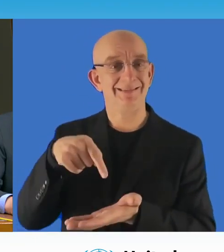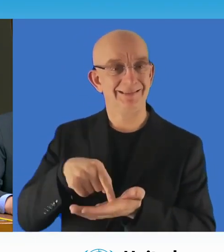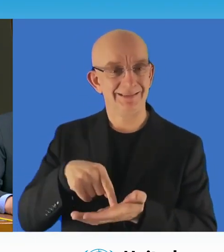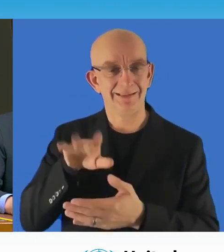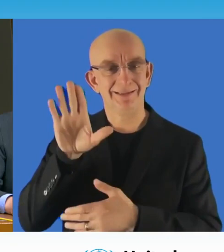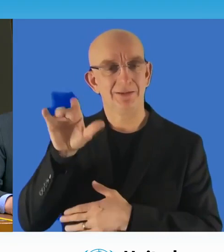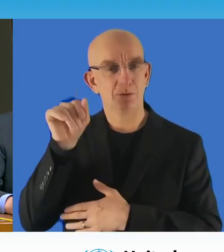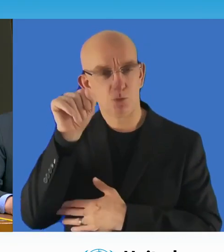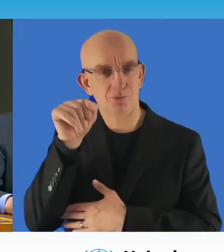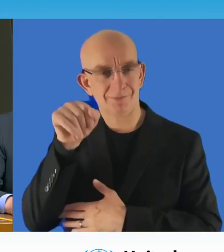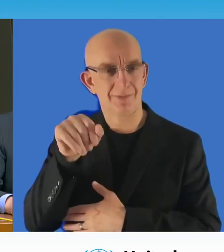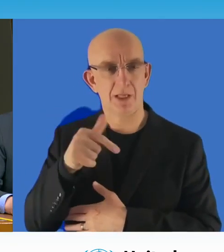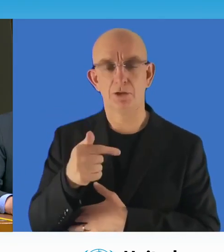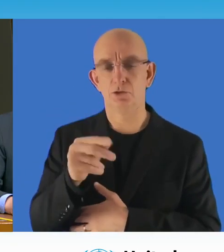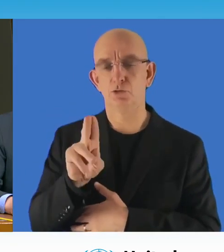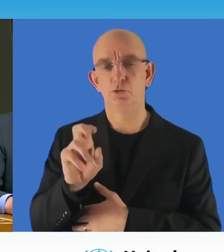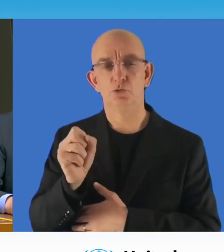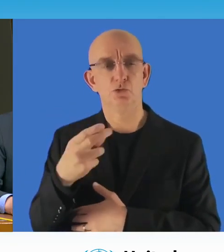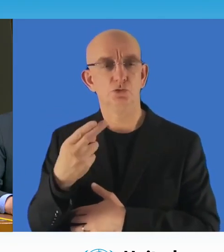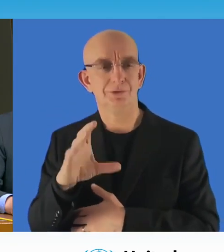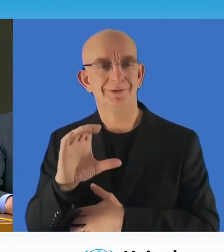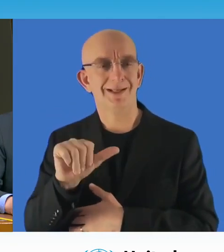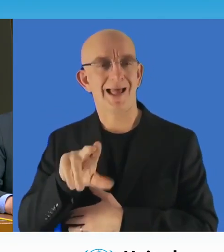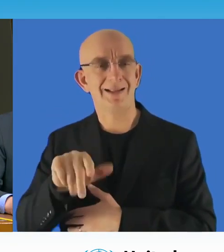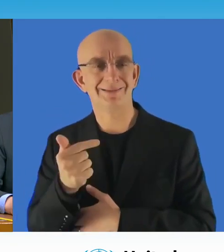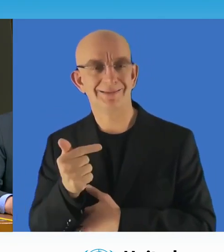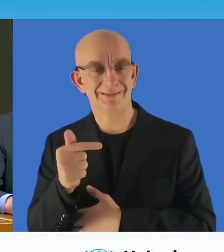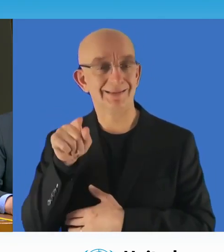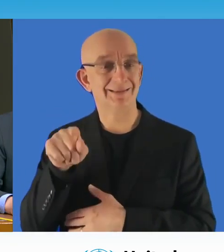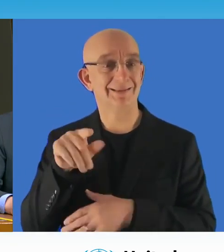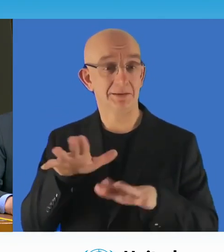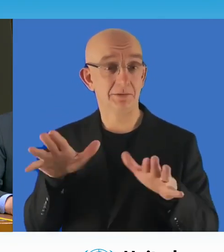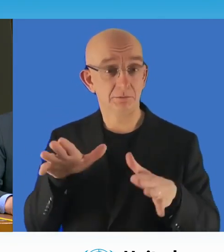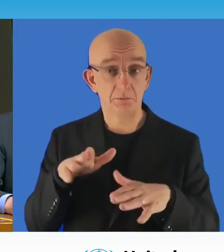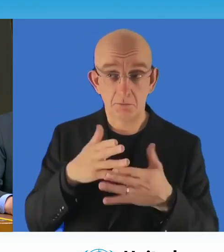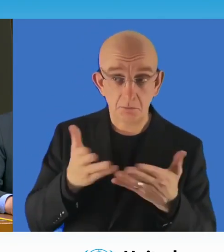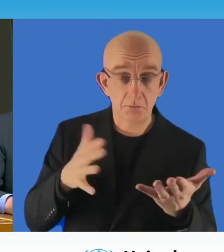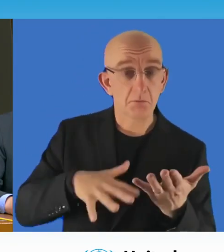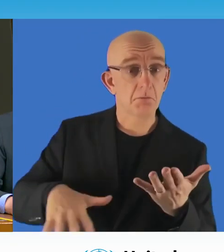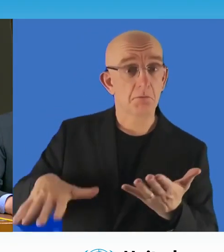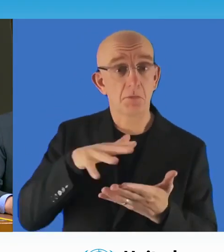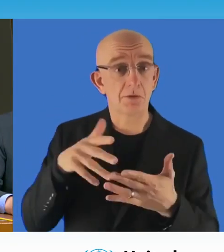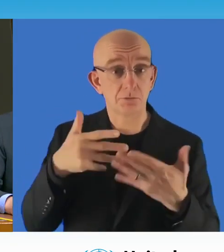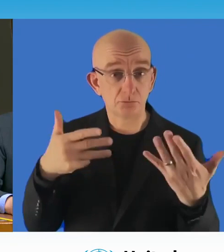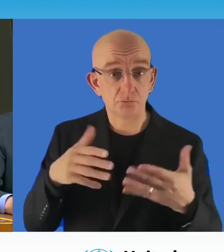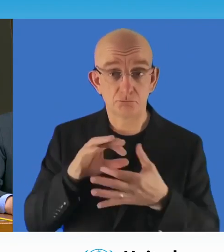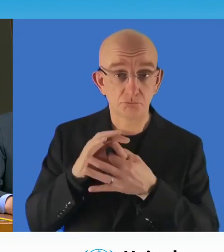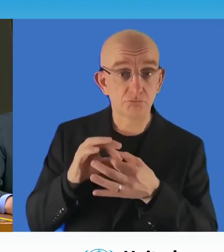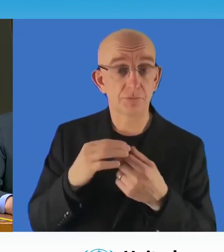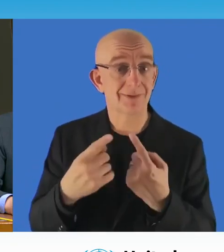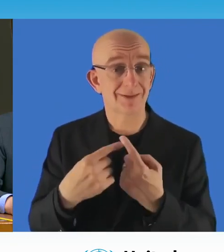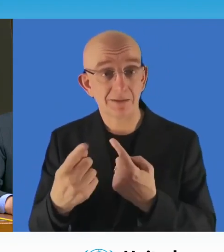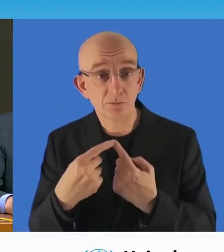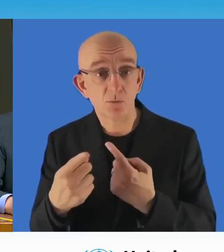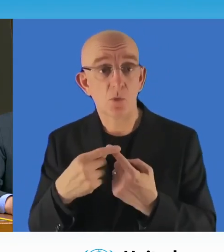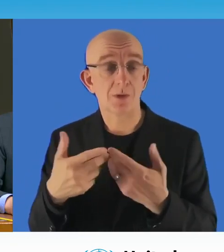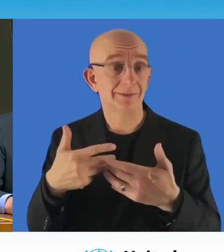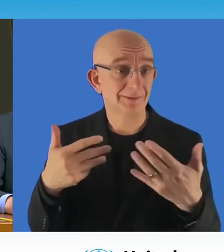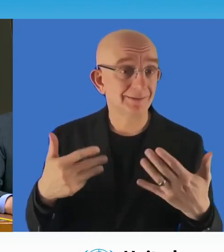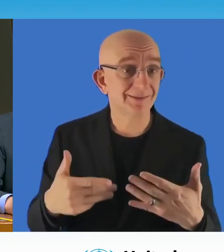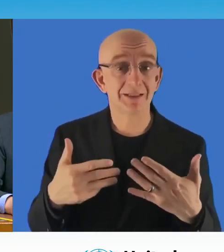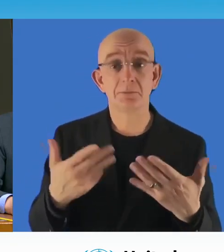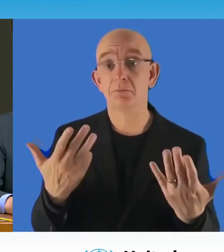system public buildings and Digital Services to build local expertise and ensure sustainability